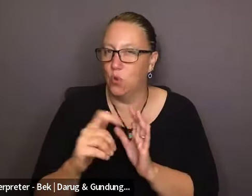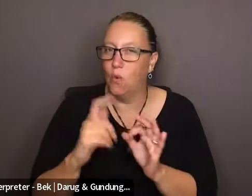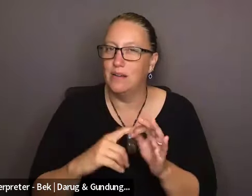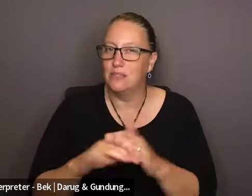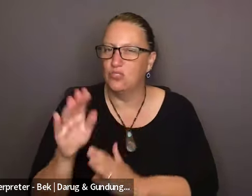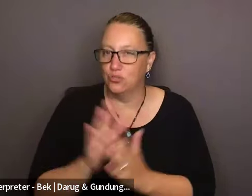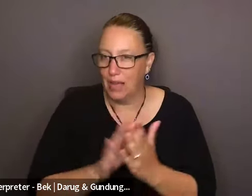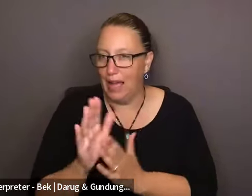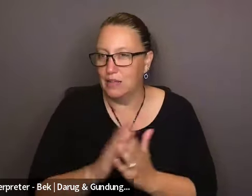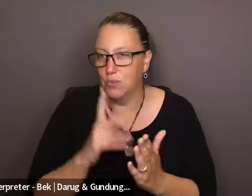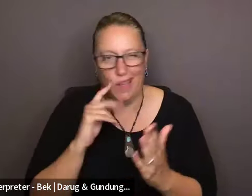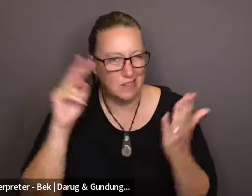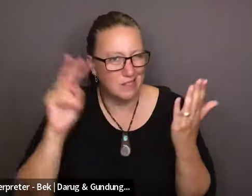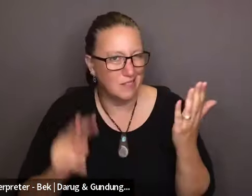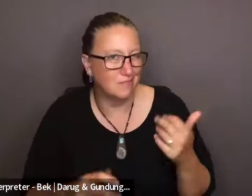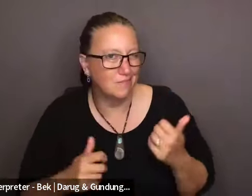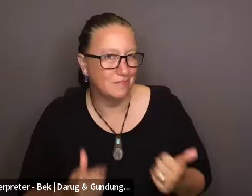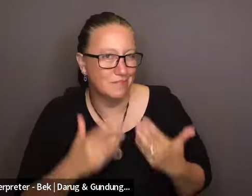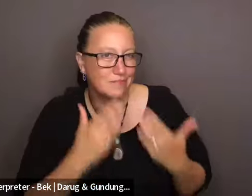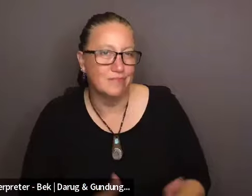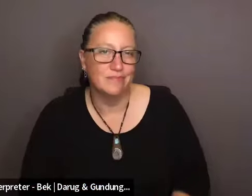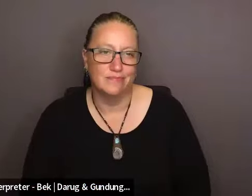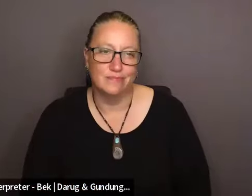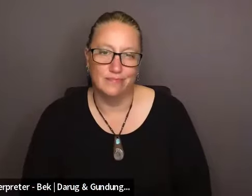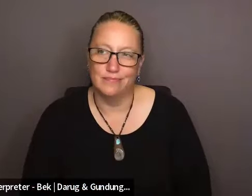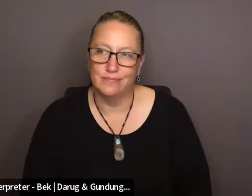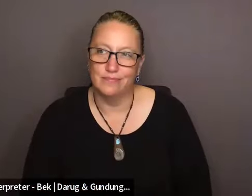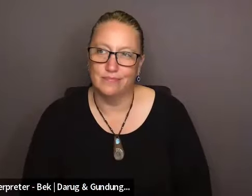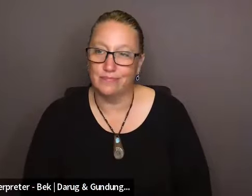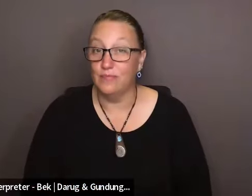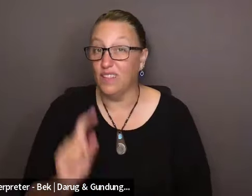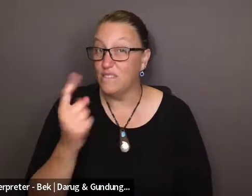so that everyone has exactly the same information. Please